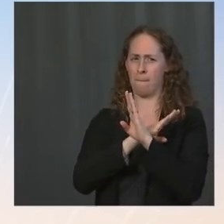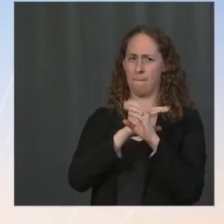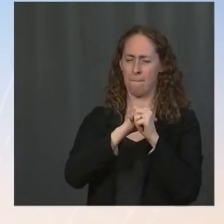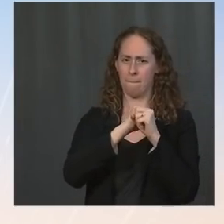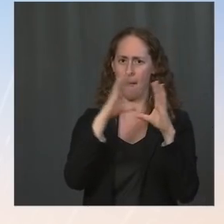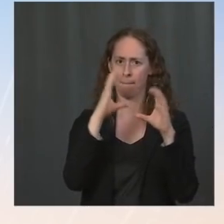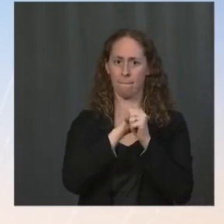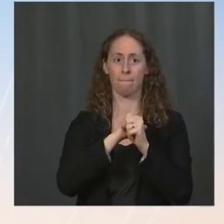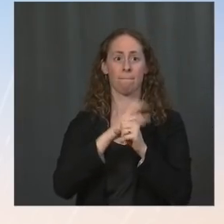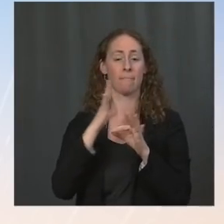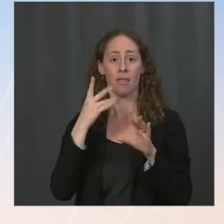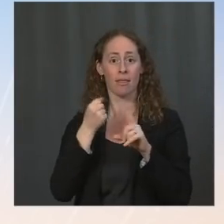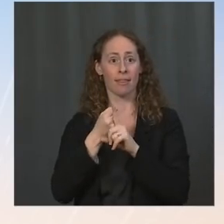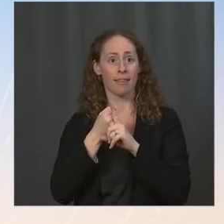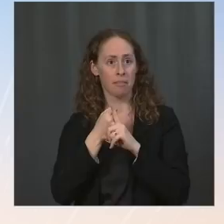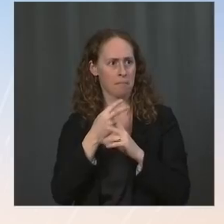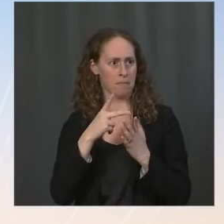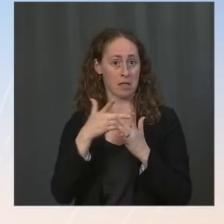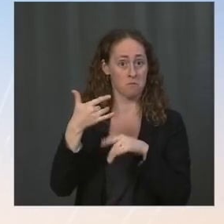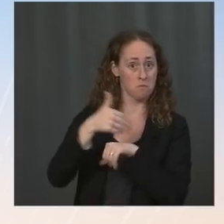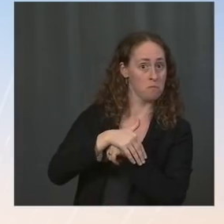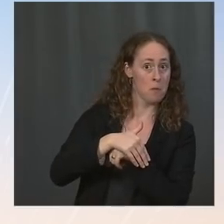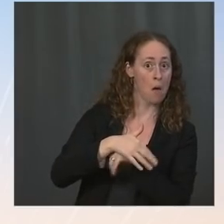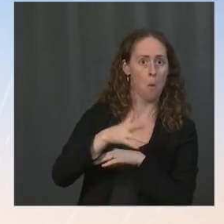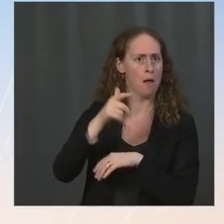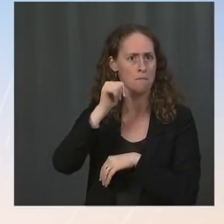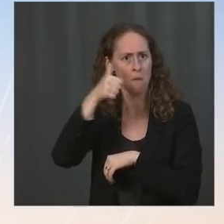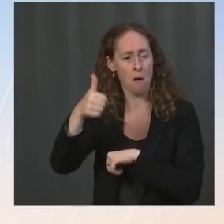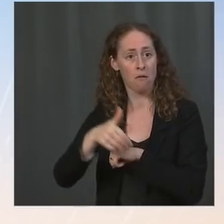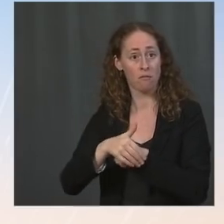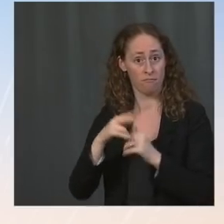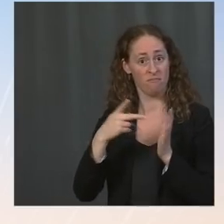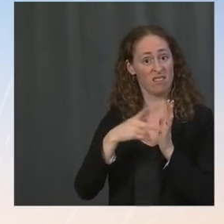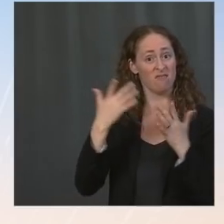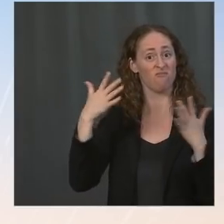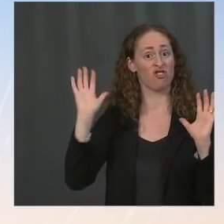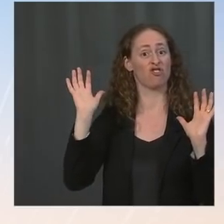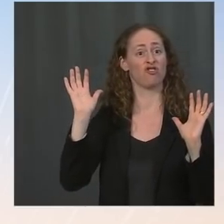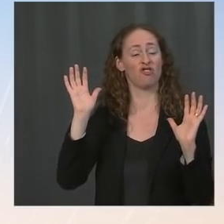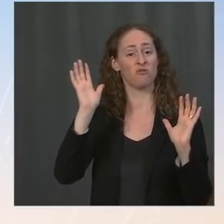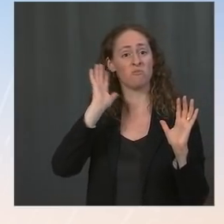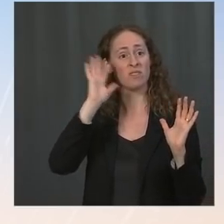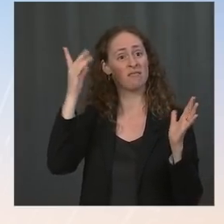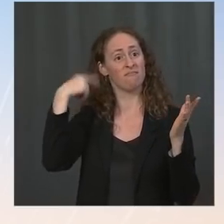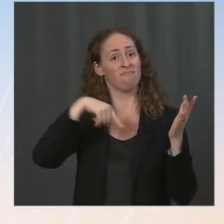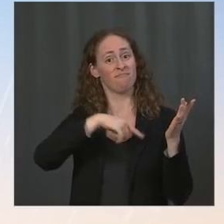did the U.S. accomplish its objective, knowing that there will be likely thousands of SIV applicants and others still there